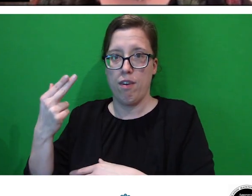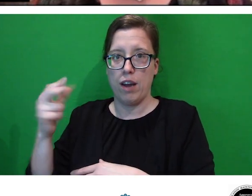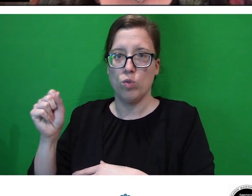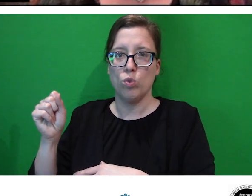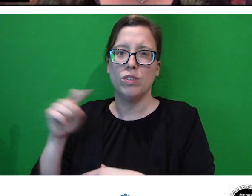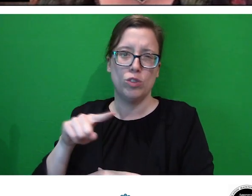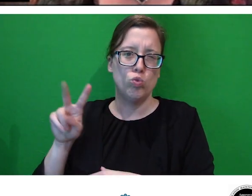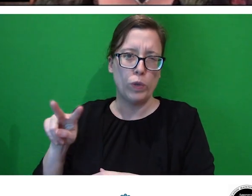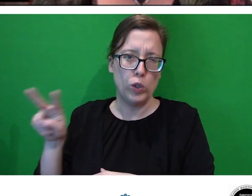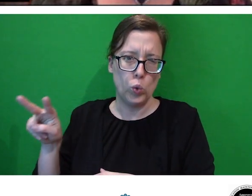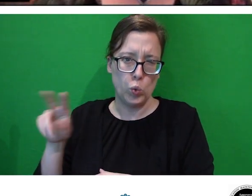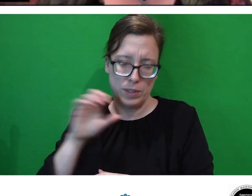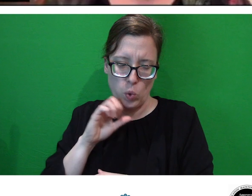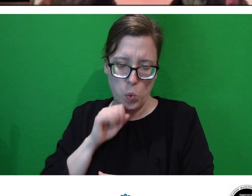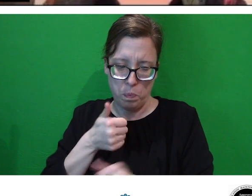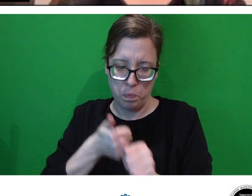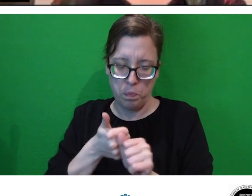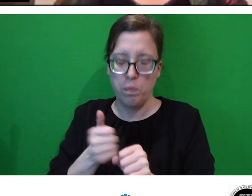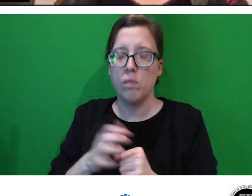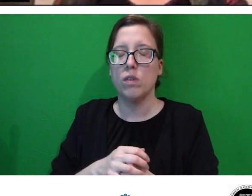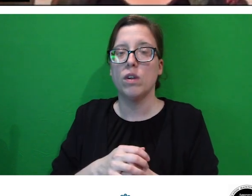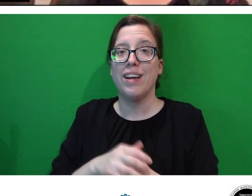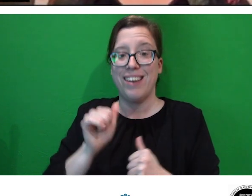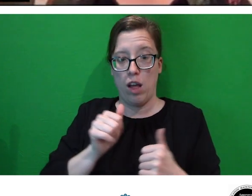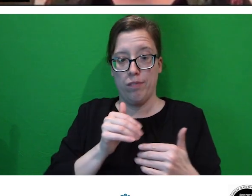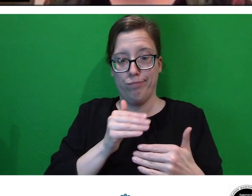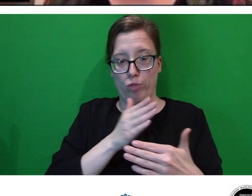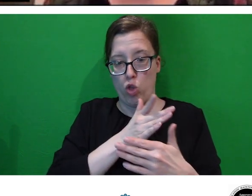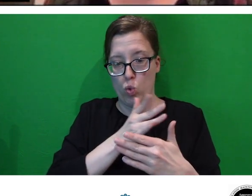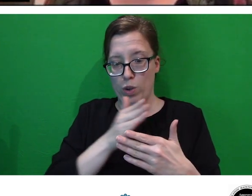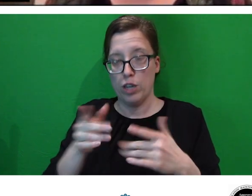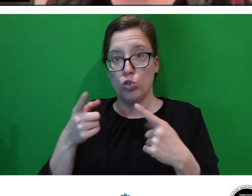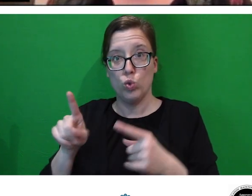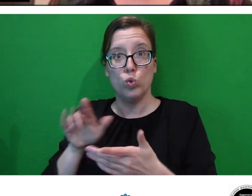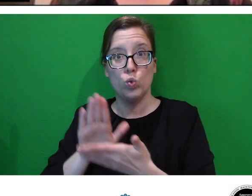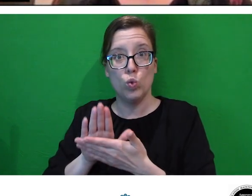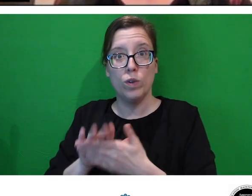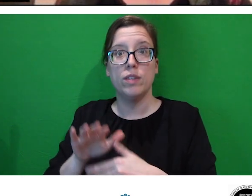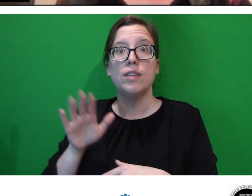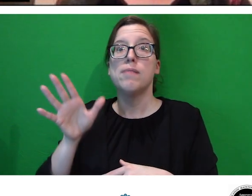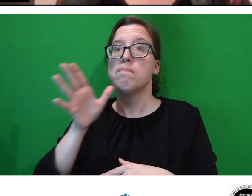study when he was four and five years old. He's now graduated from high school.